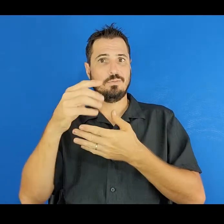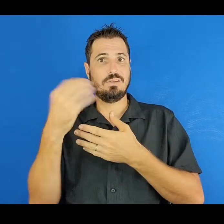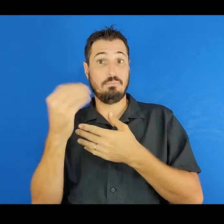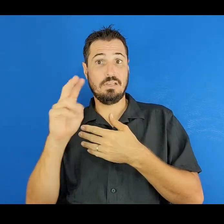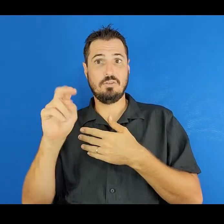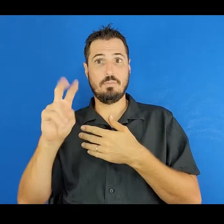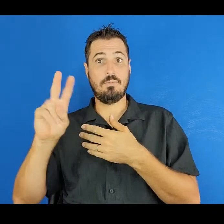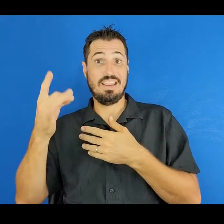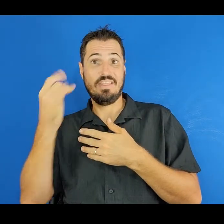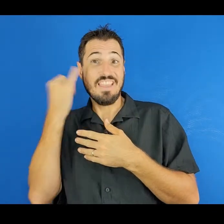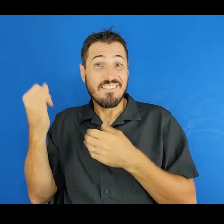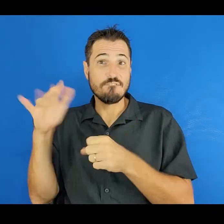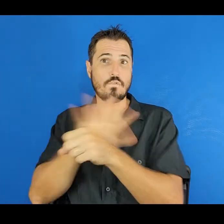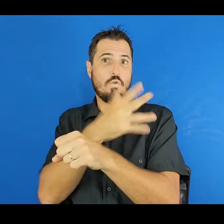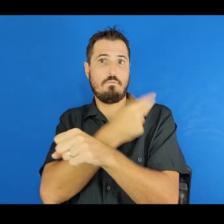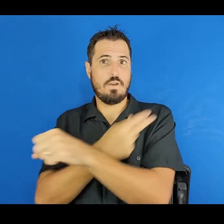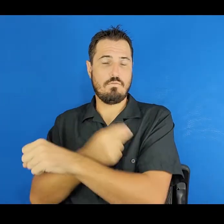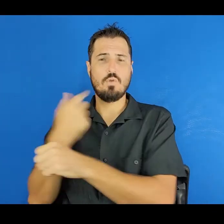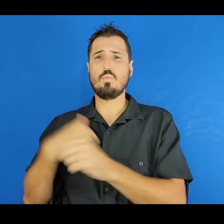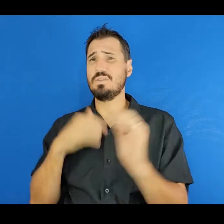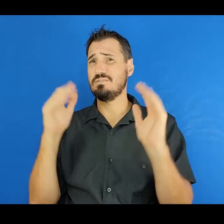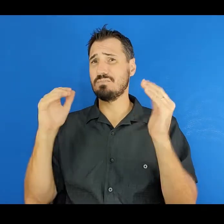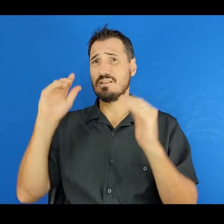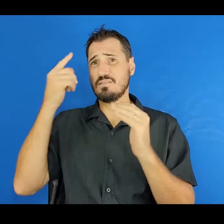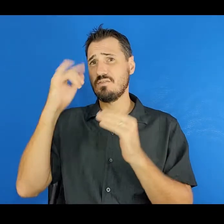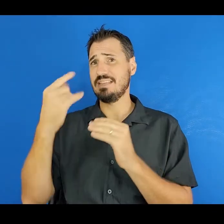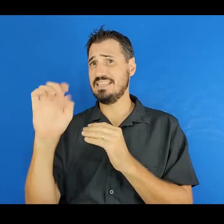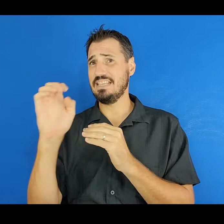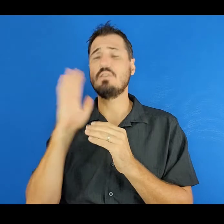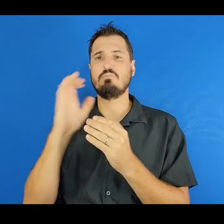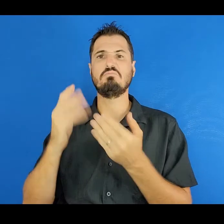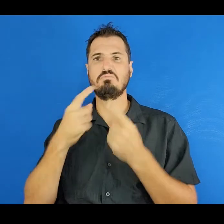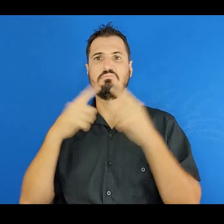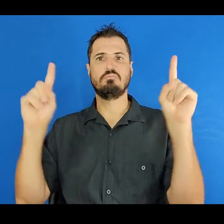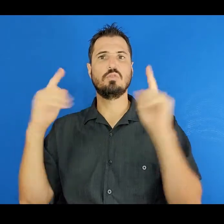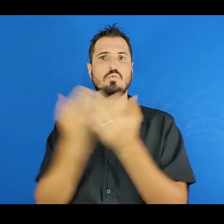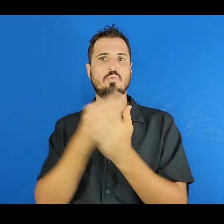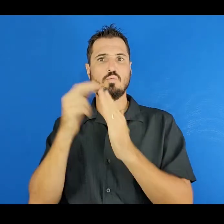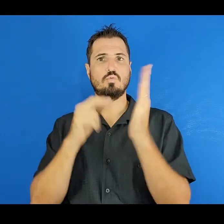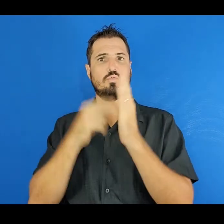Ige to announce updated rules later this week for international travelers who want to travel to Hawaii.